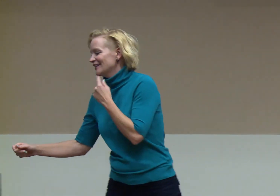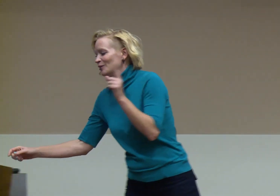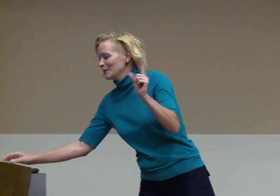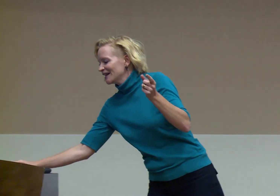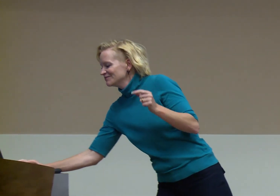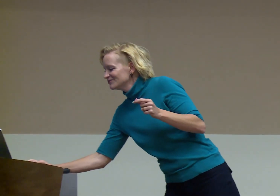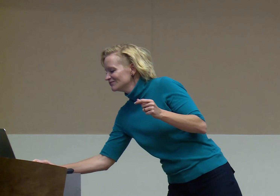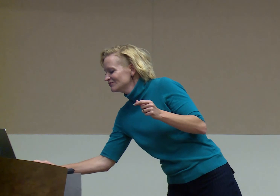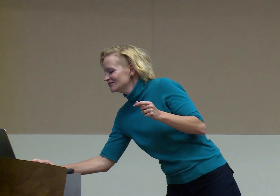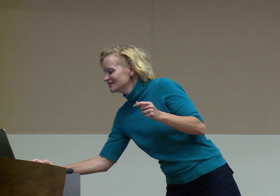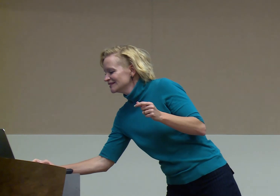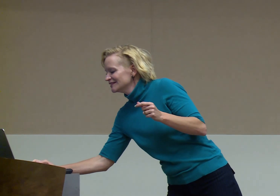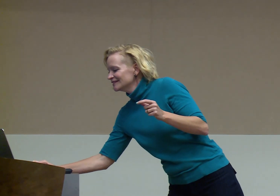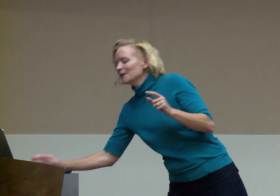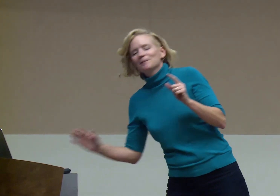I'll tell you in just a minute.